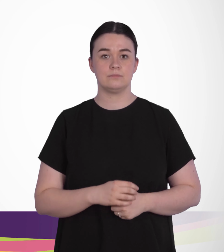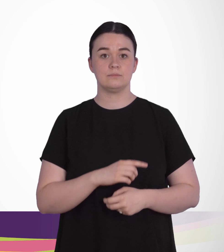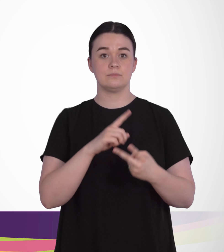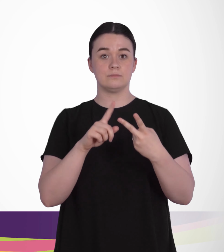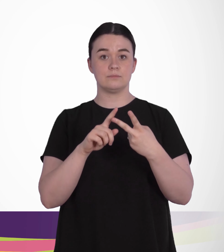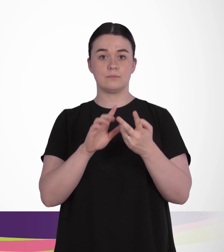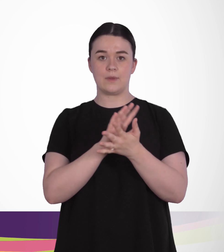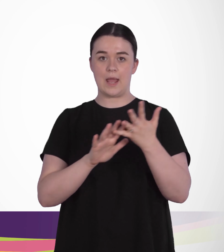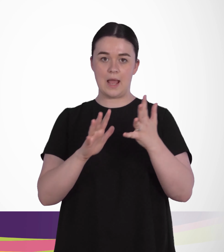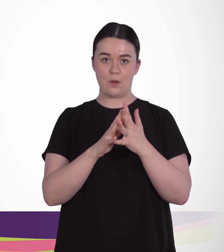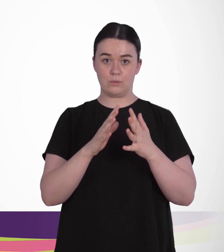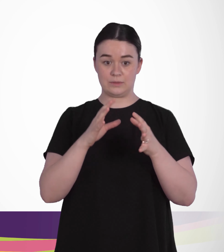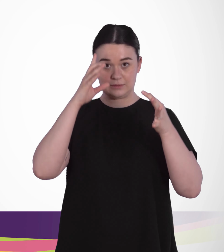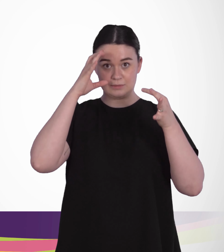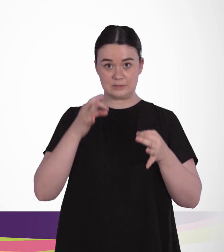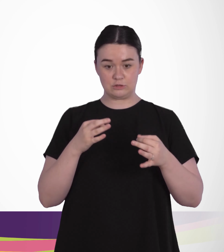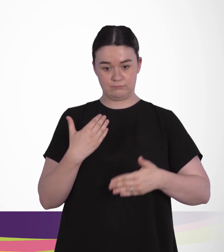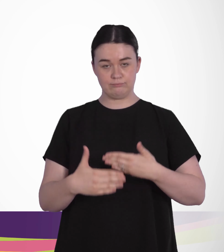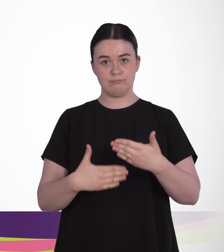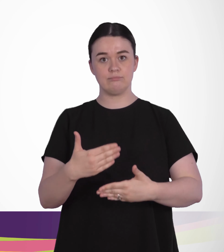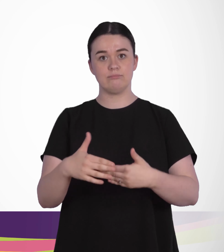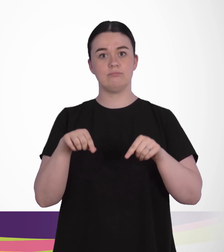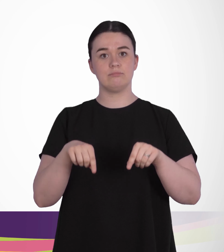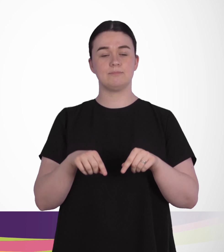• How decisions are made